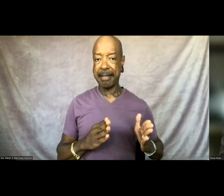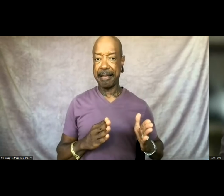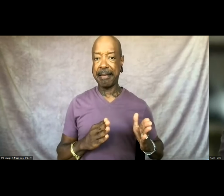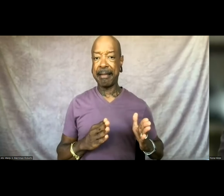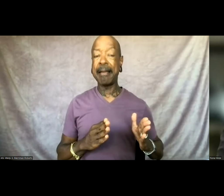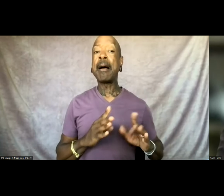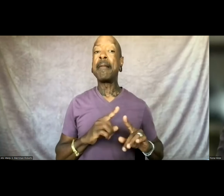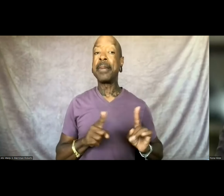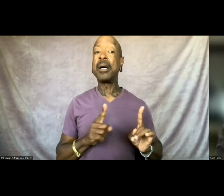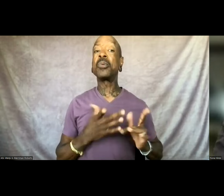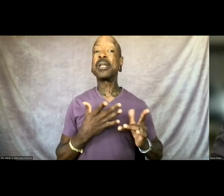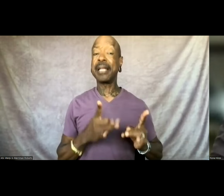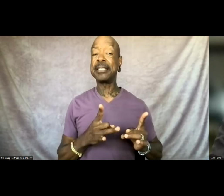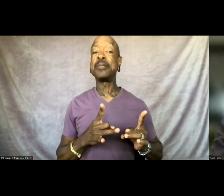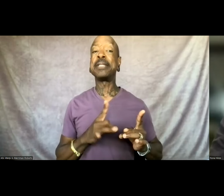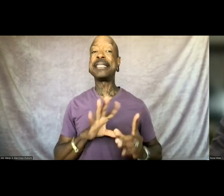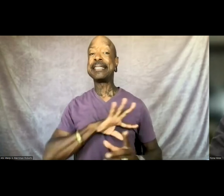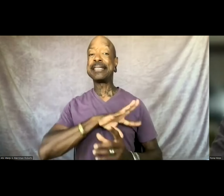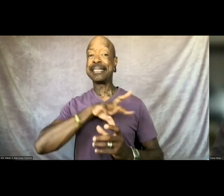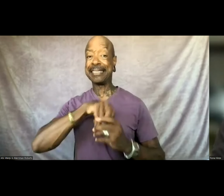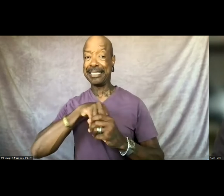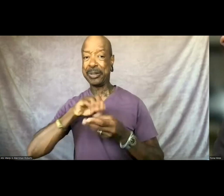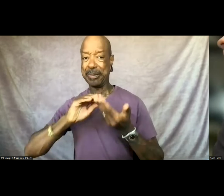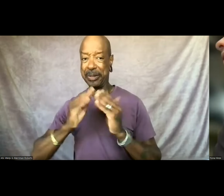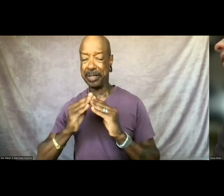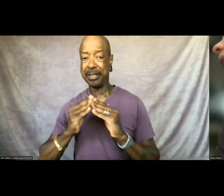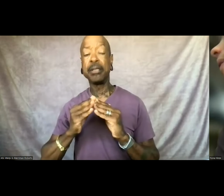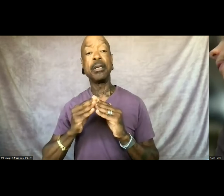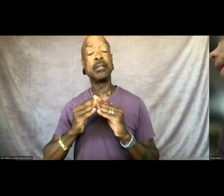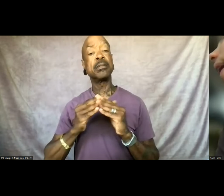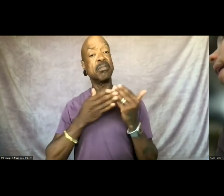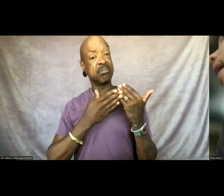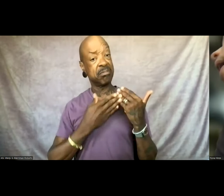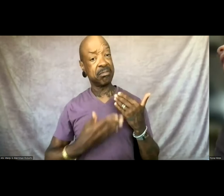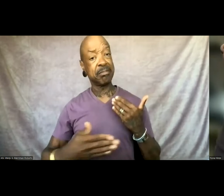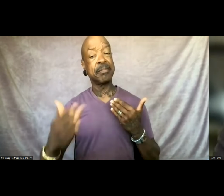in